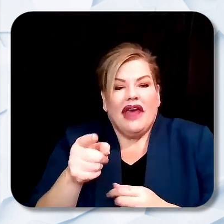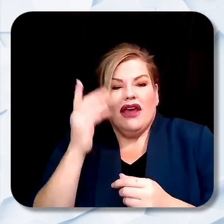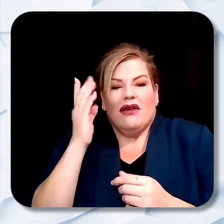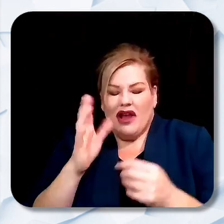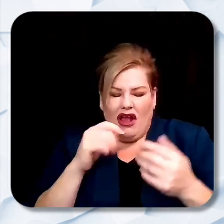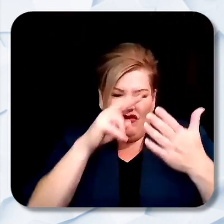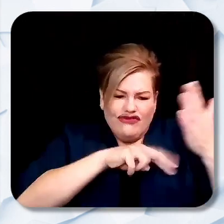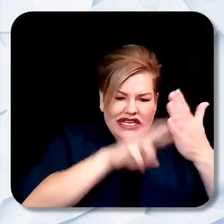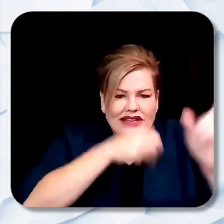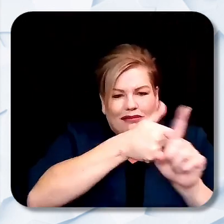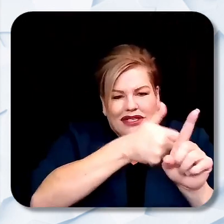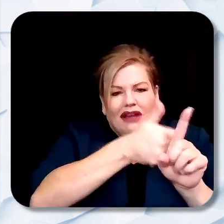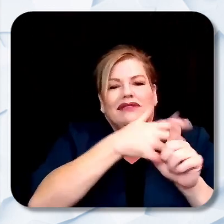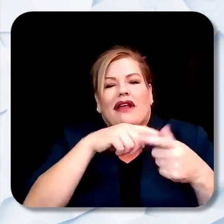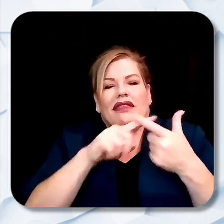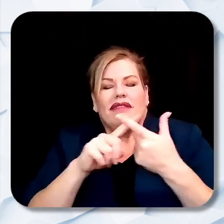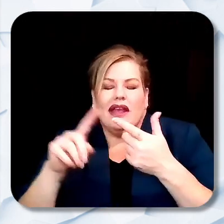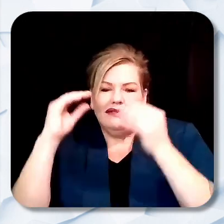for more information on how to bring this training to